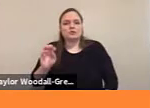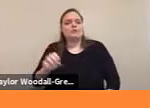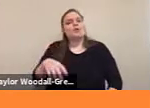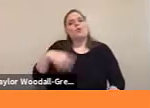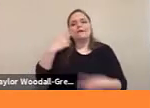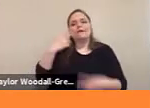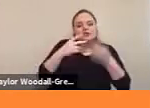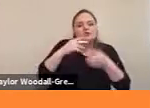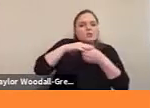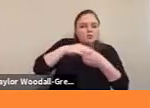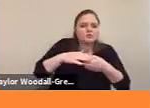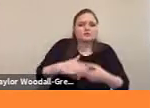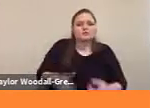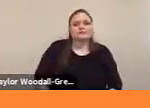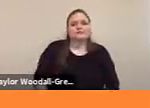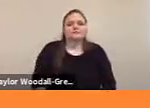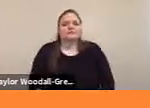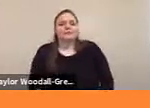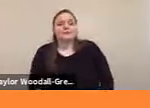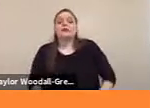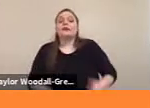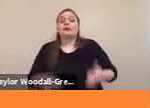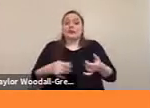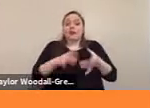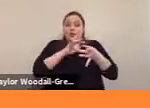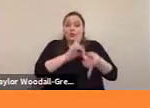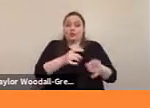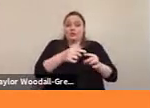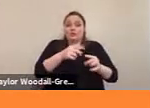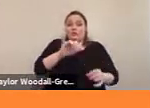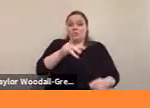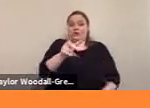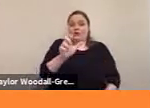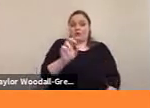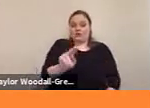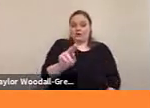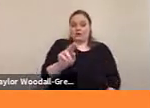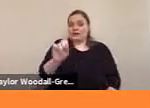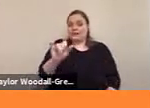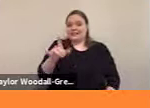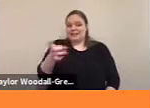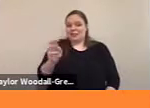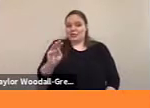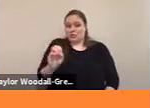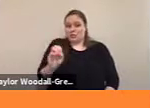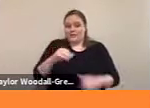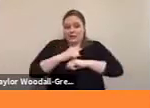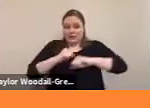Now, according to the Irlen Syndrome Foundation, this disorder affects 14% of the US population